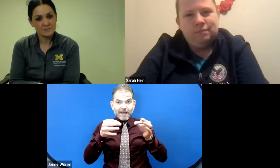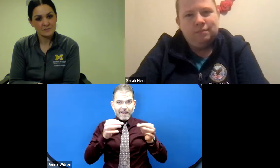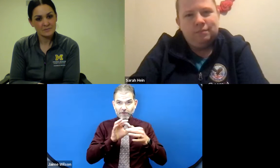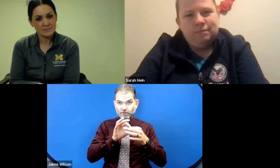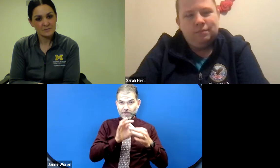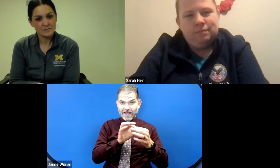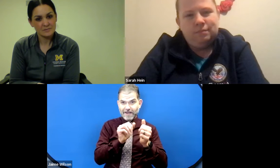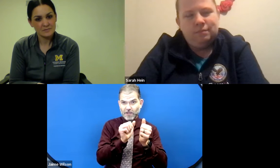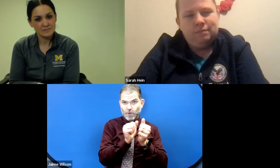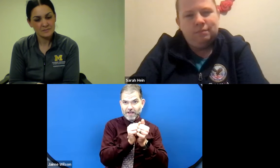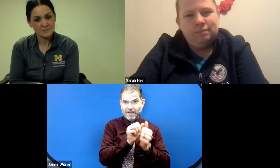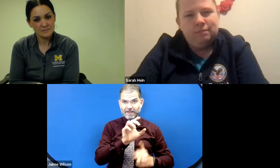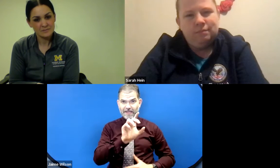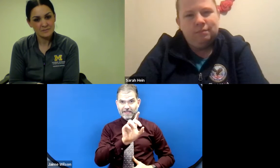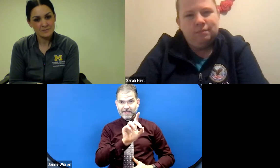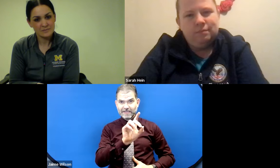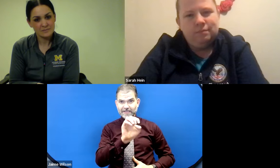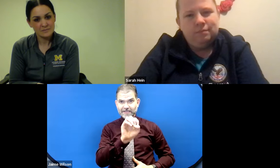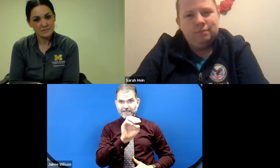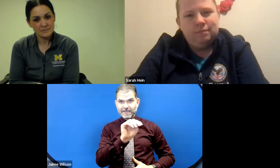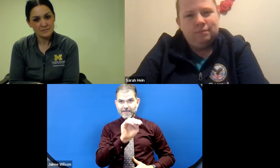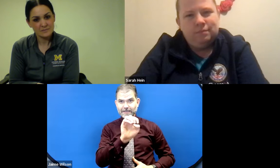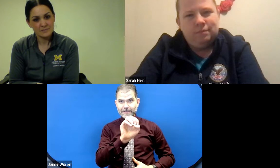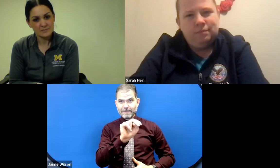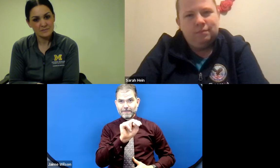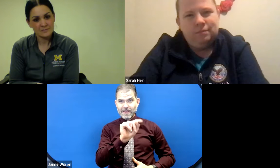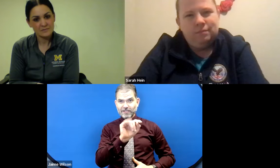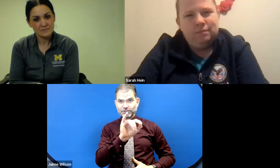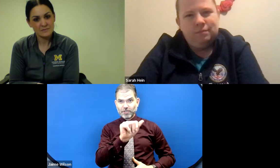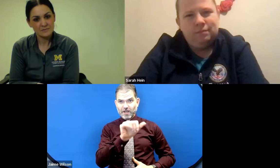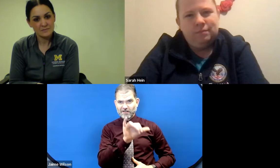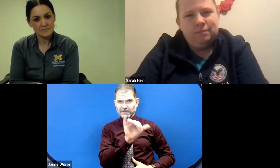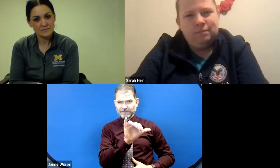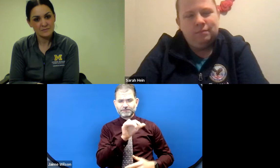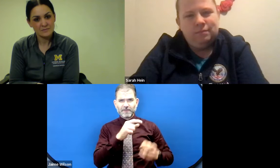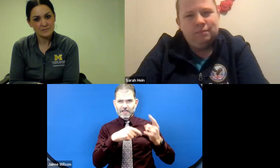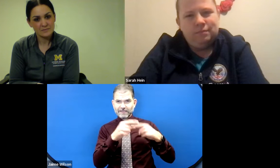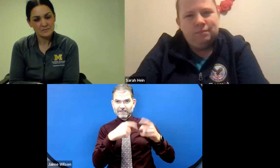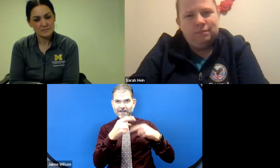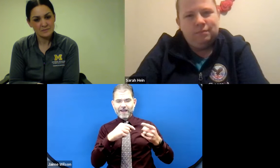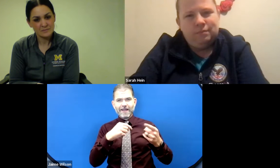ASL Interpreter: One thing that I wanted to explain ASL Interpreter: related to dementia